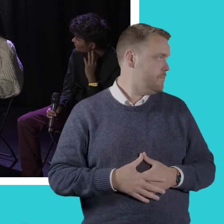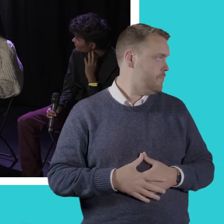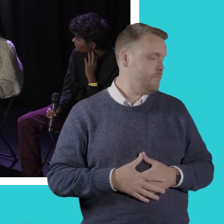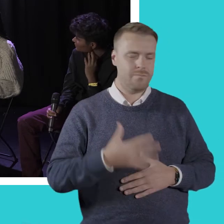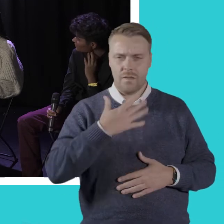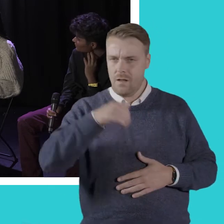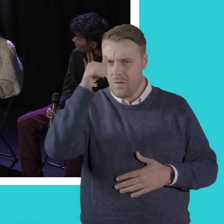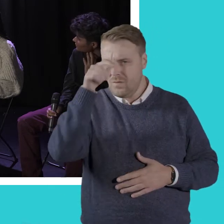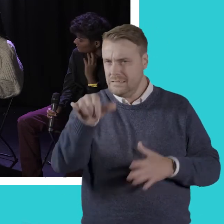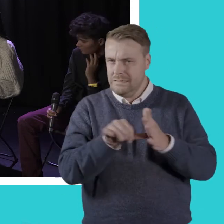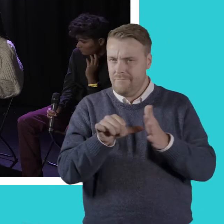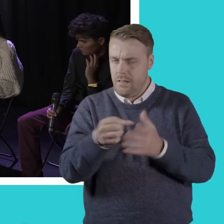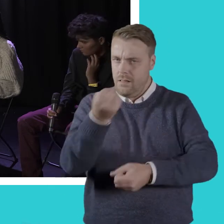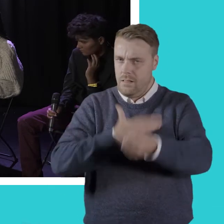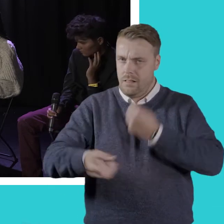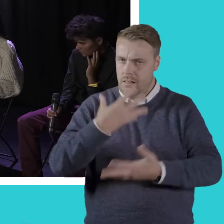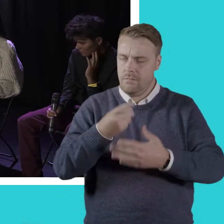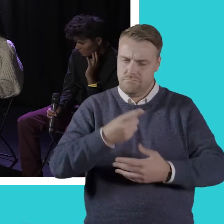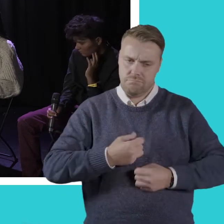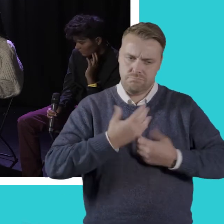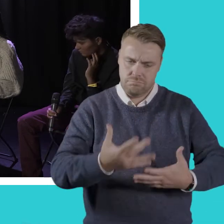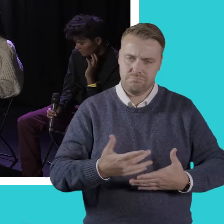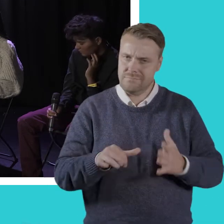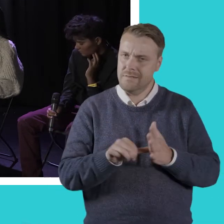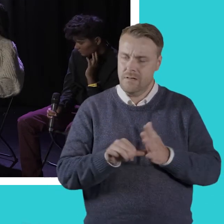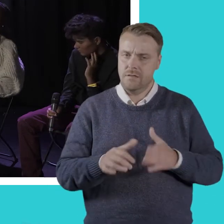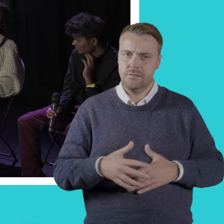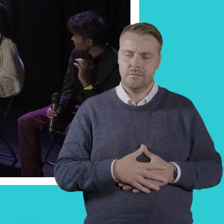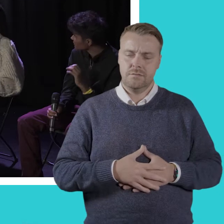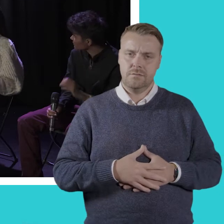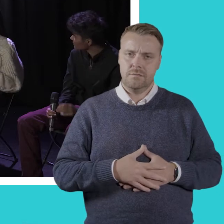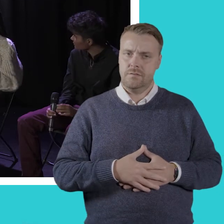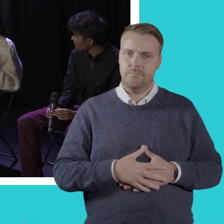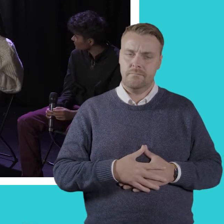of talk about and to share and I don't know. I'd love to I mean